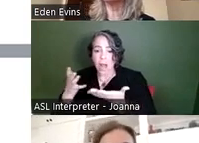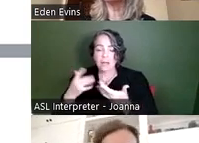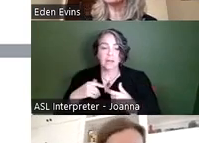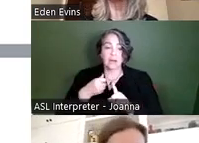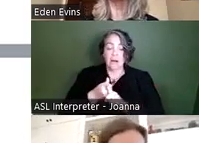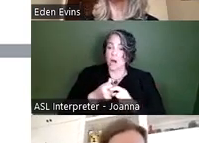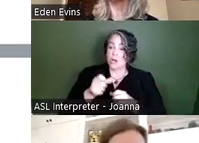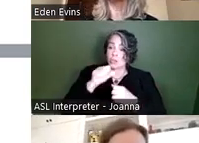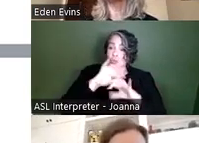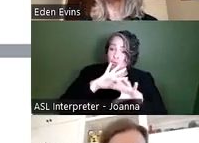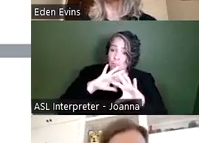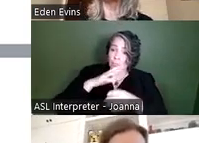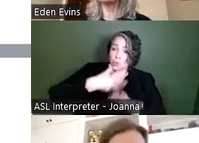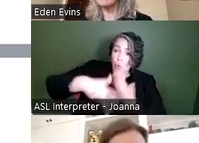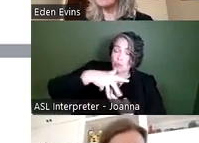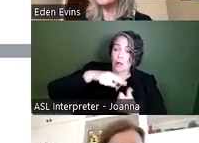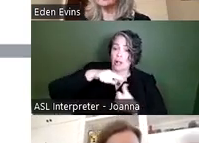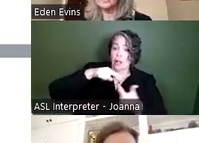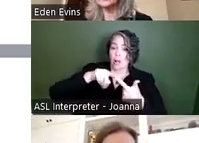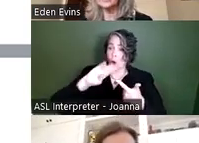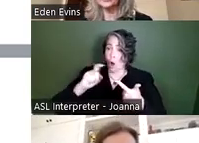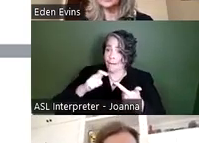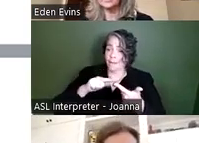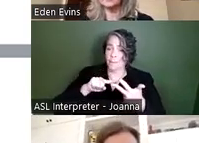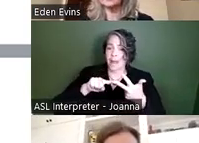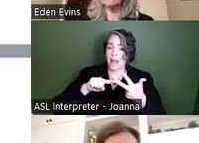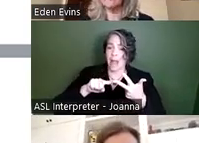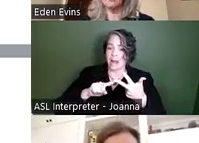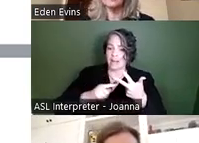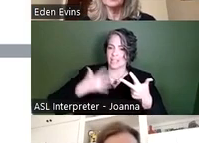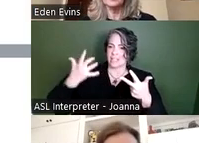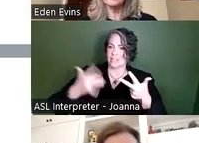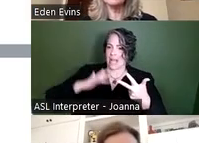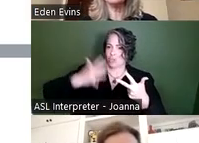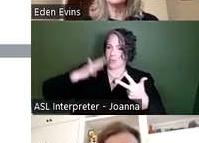in the cognitive realm, and in, sort of, the arousal or agitation-anxiety realm,